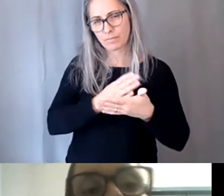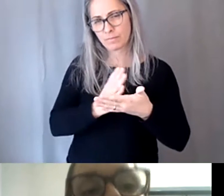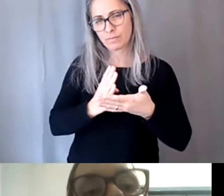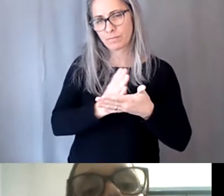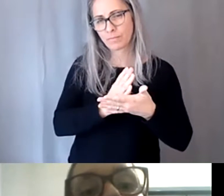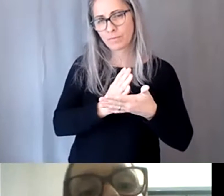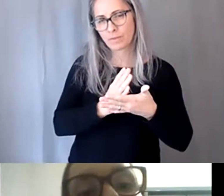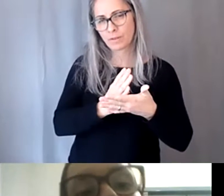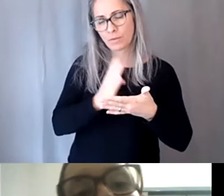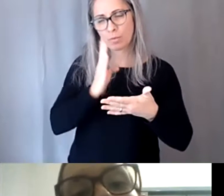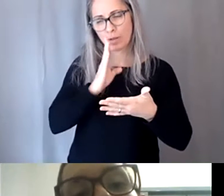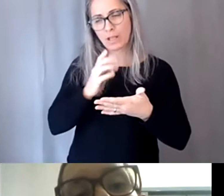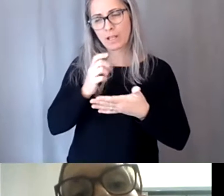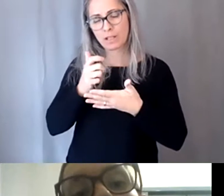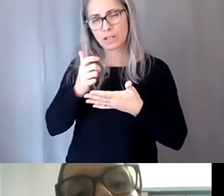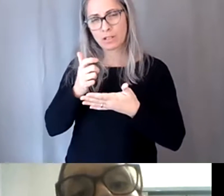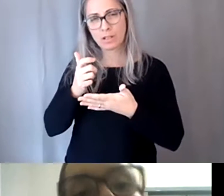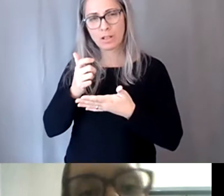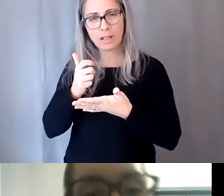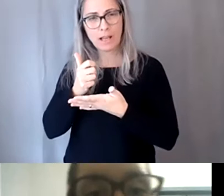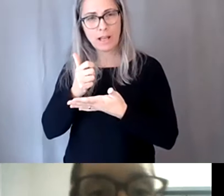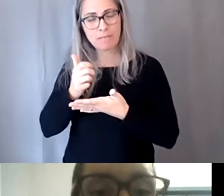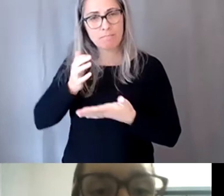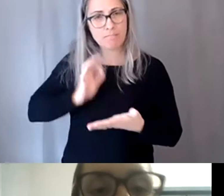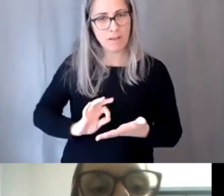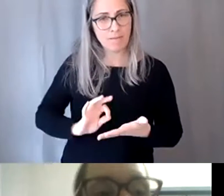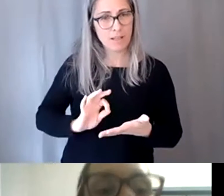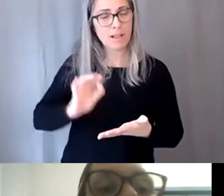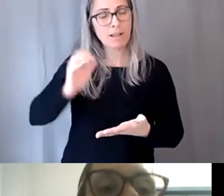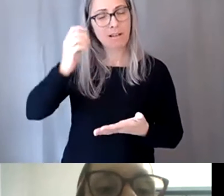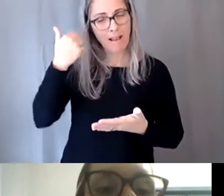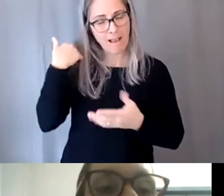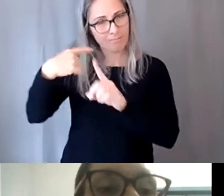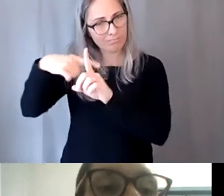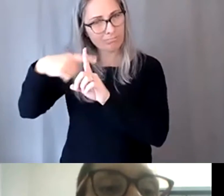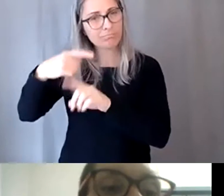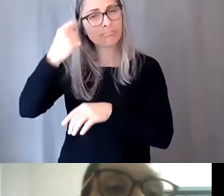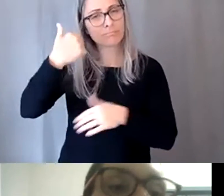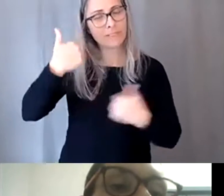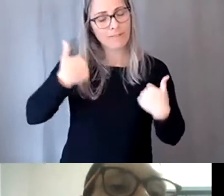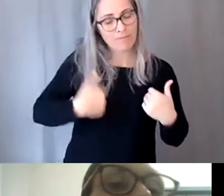that will create some other problems so the researchers have to keep